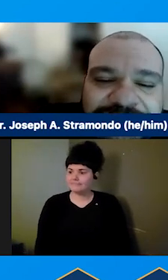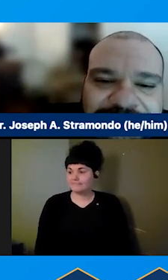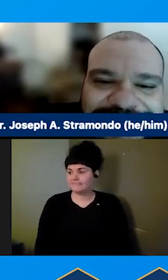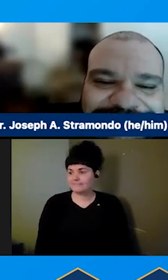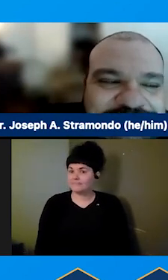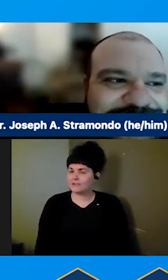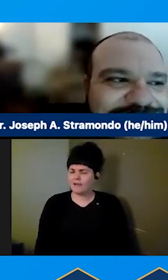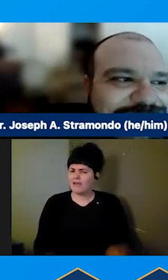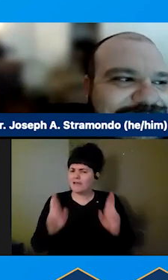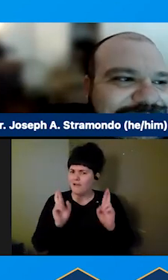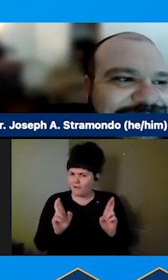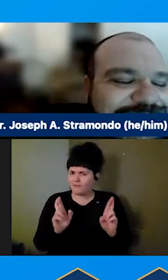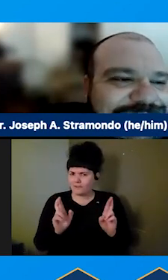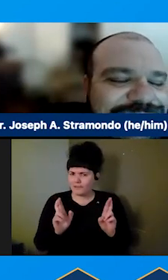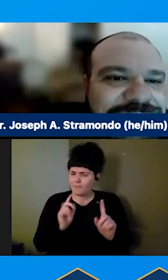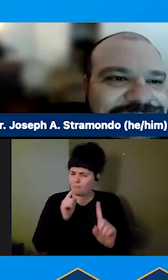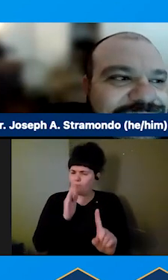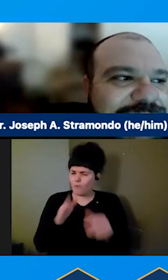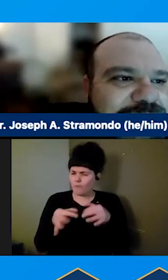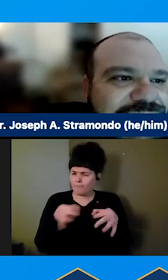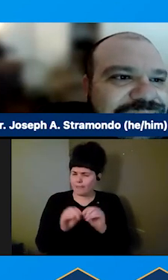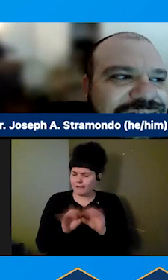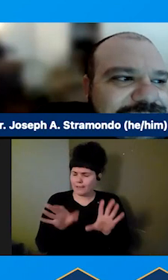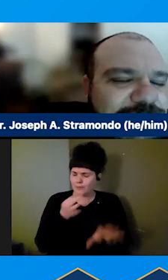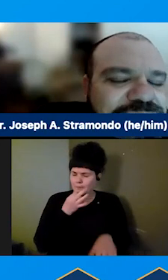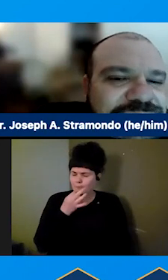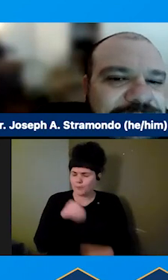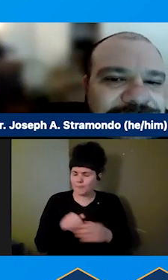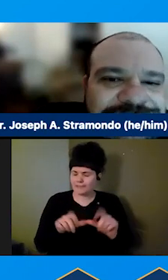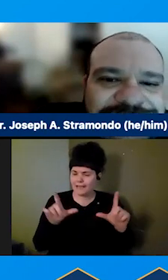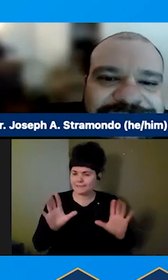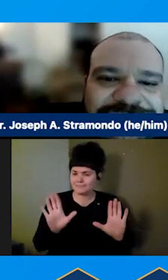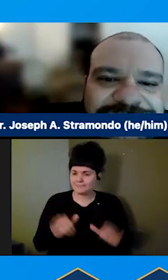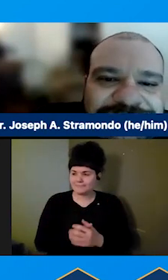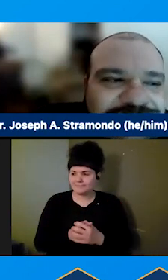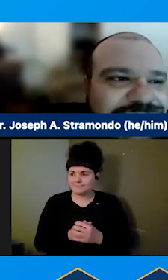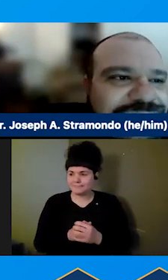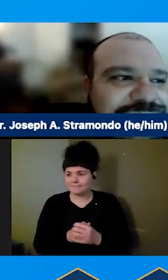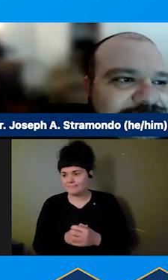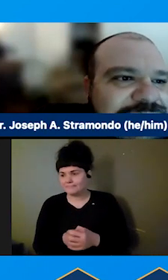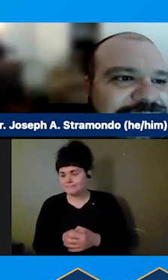it will become clear in a moment as to why I have a bunch of burritos. I want to say that